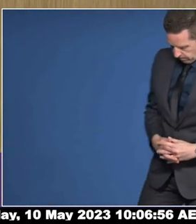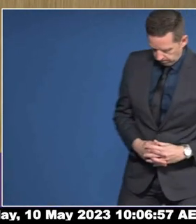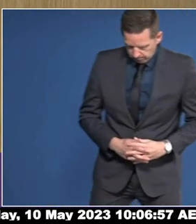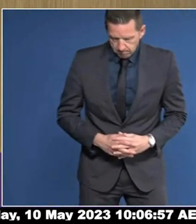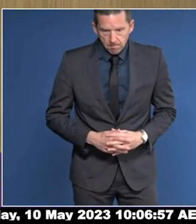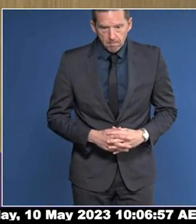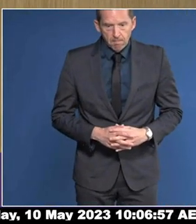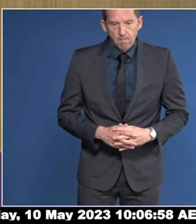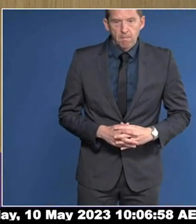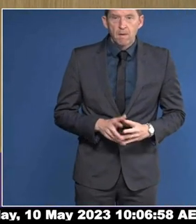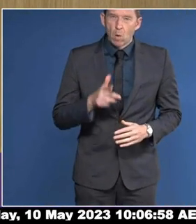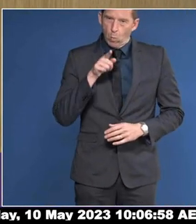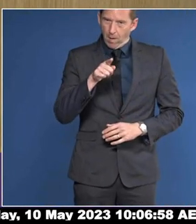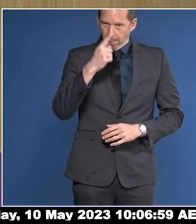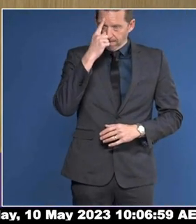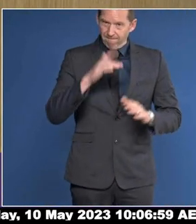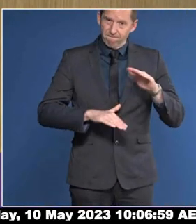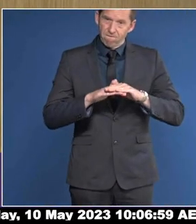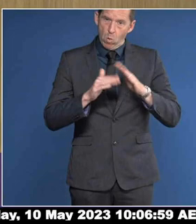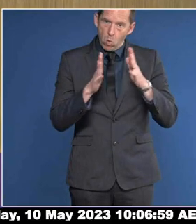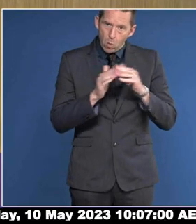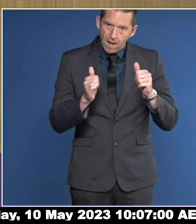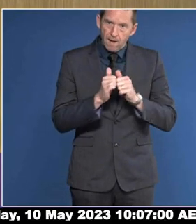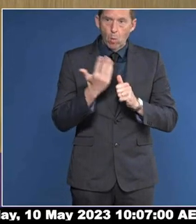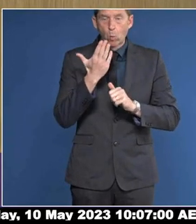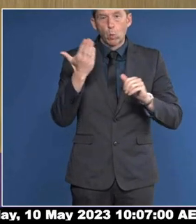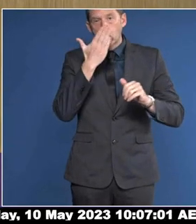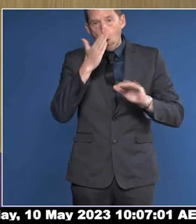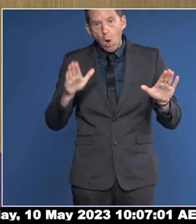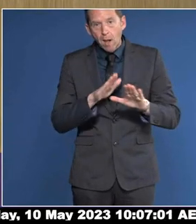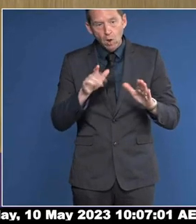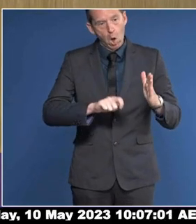holidays where you can't get out of your room because there was no handle - you don't accept that's violence?